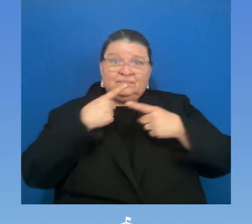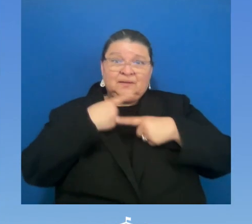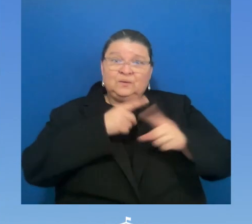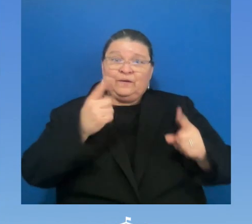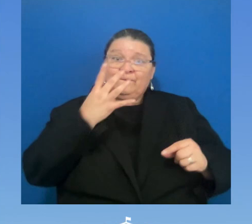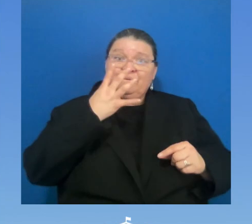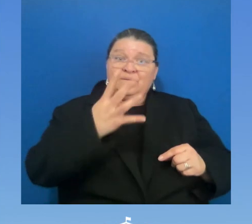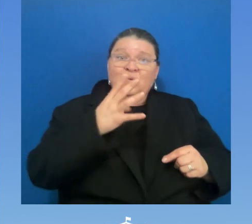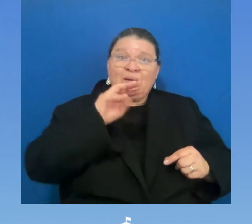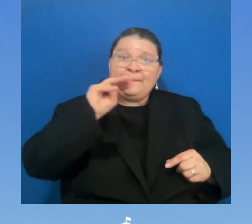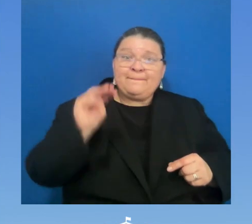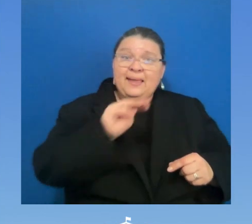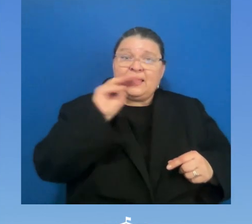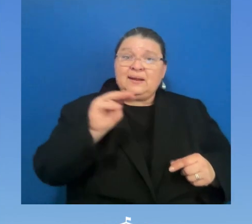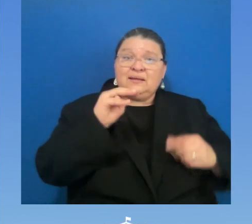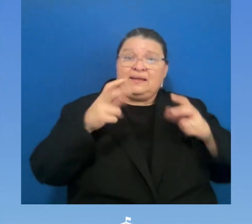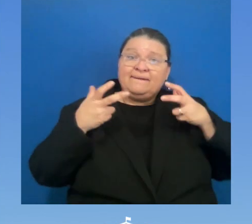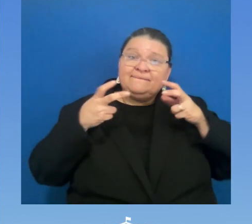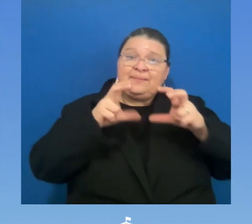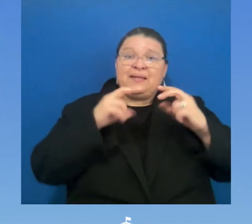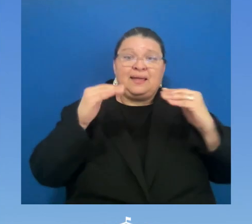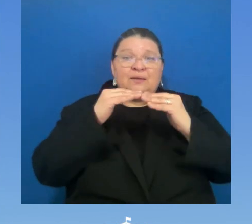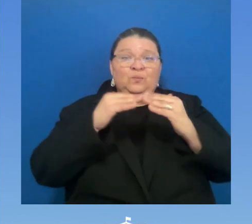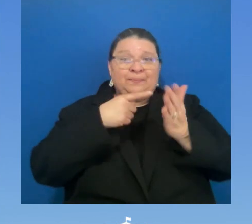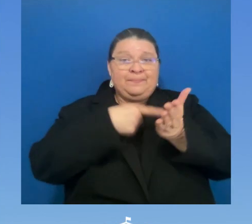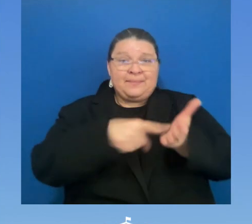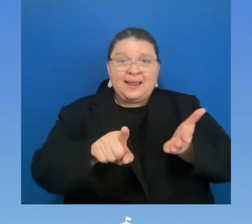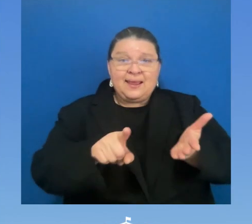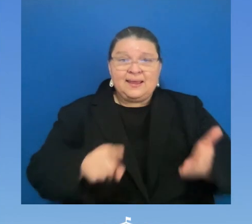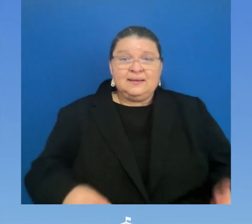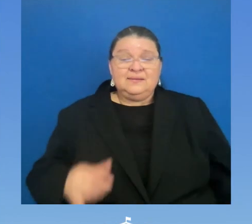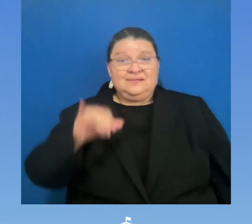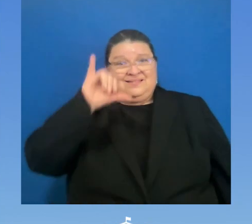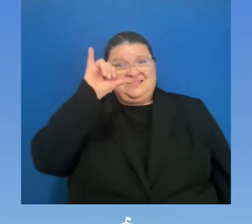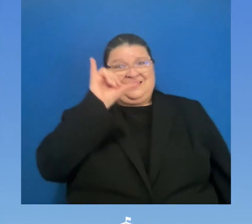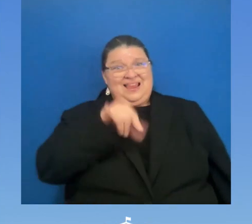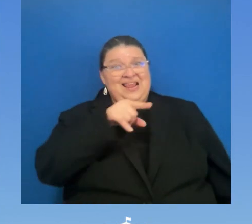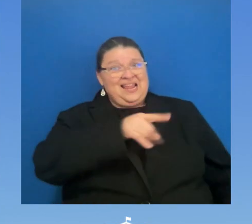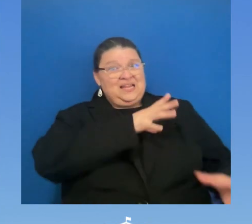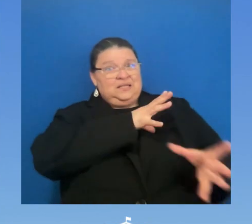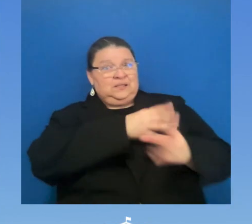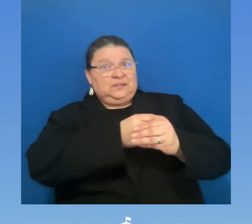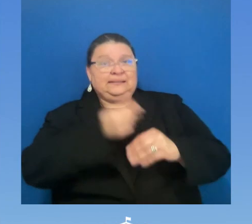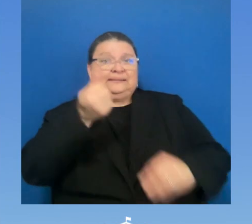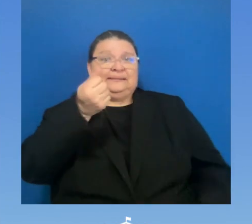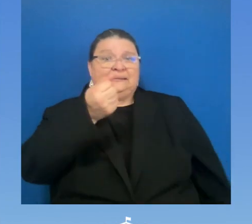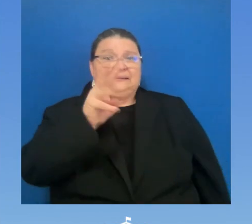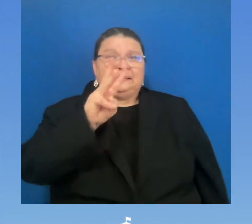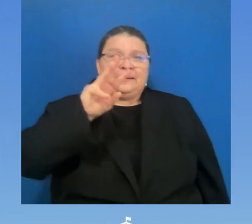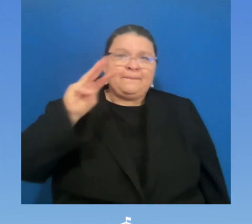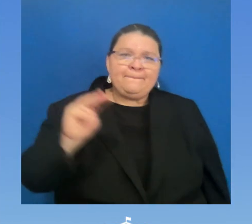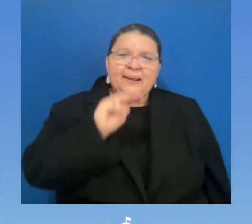16 million over the course of the last five years. What is it taken from a practical perspective